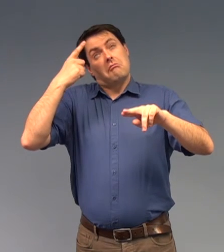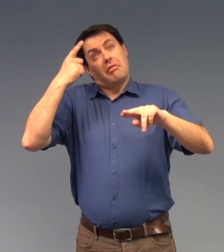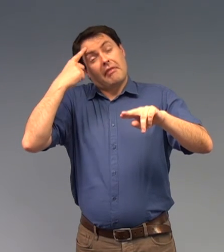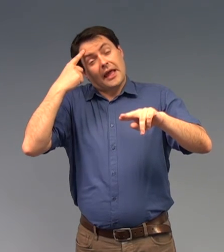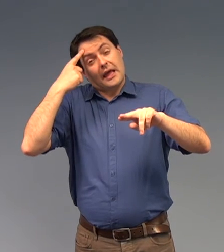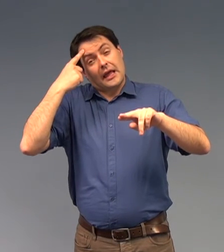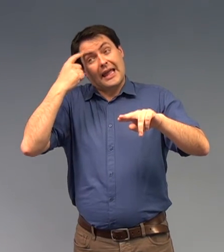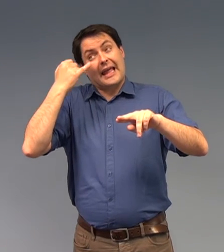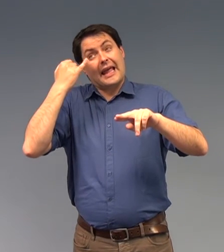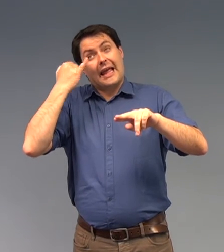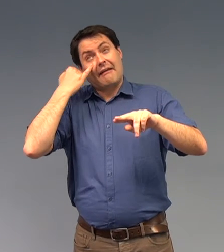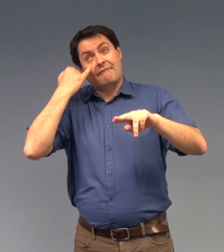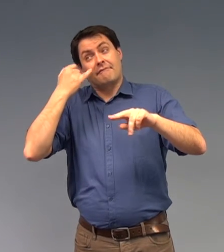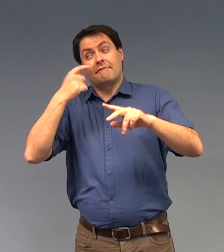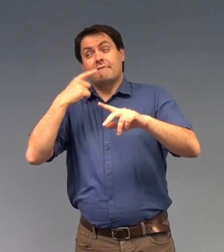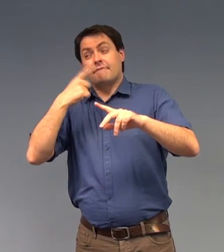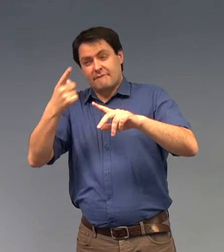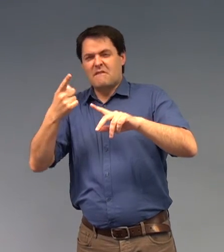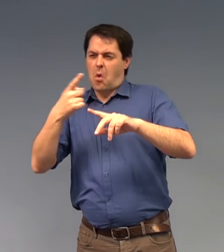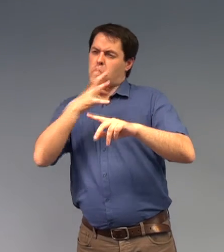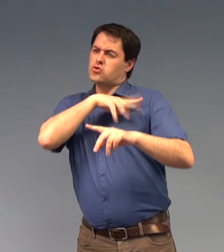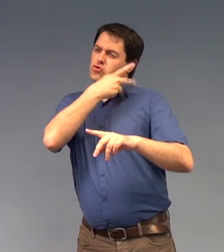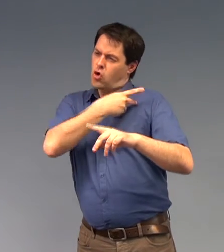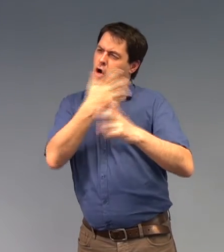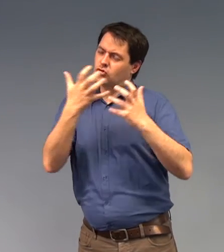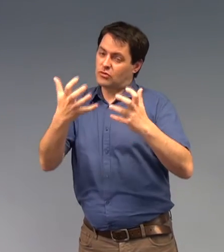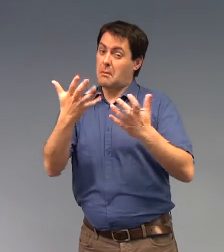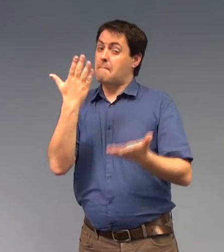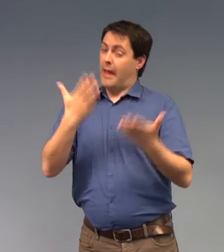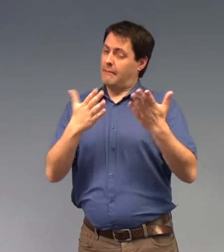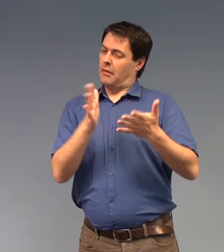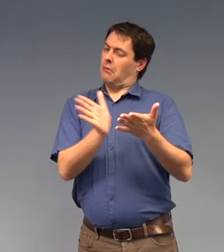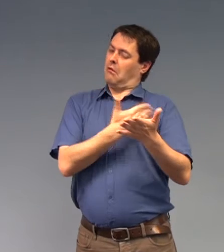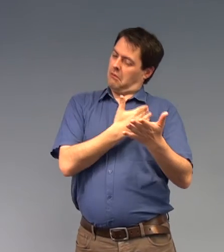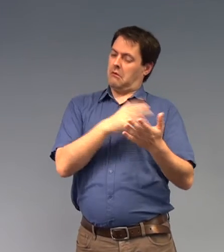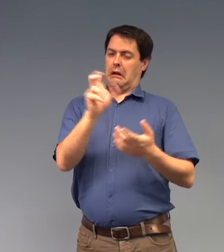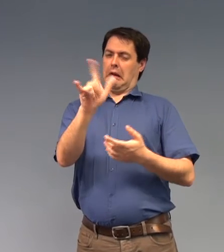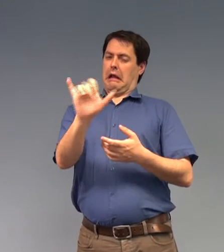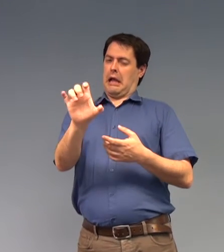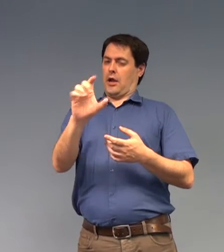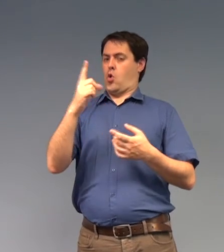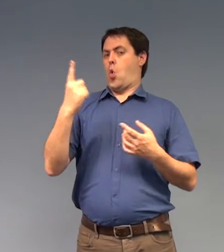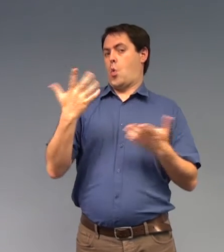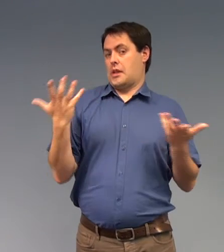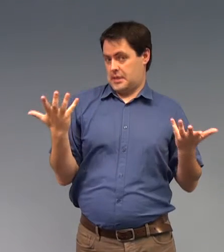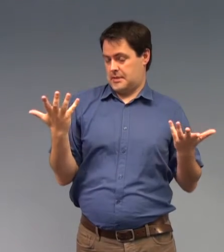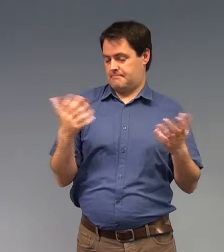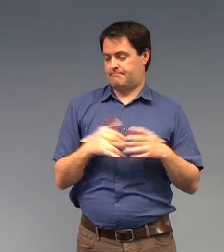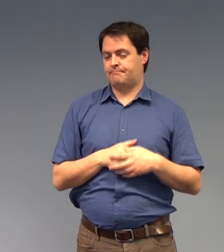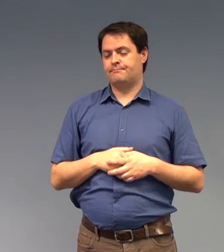that would have to do with that community, that audience.